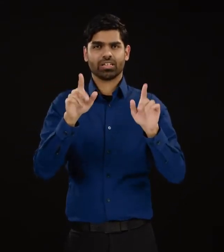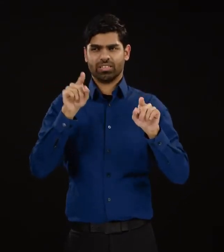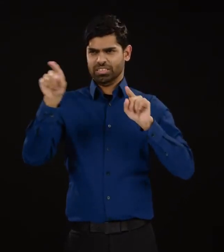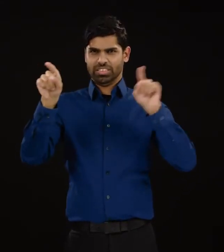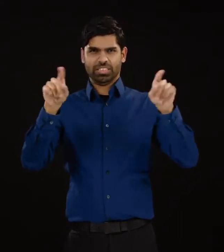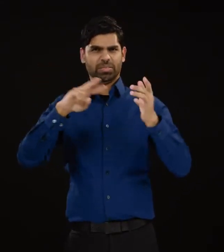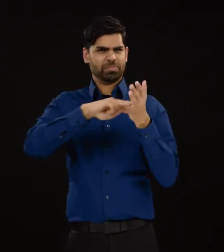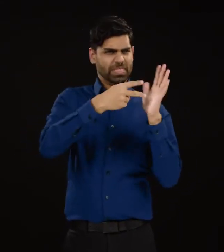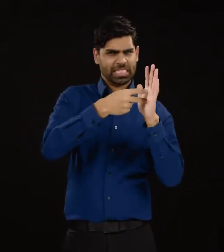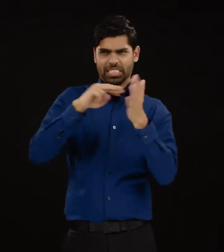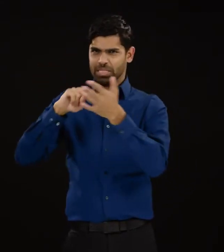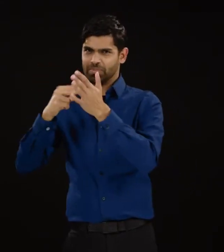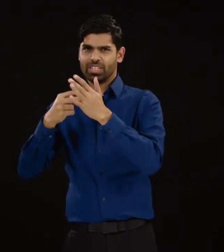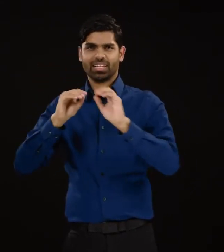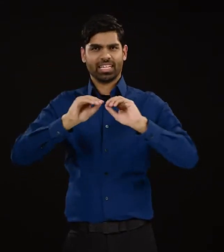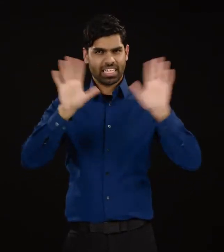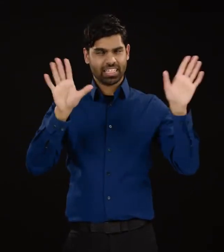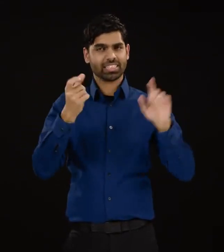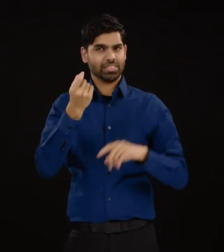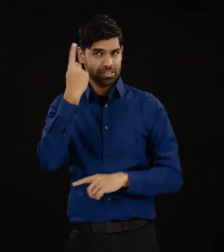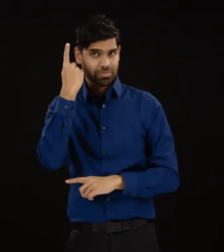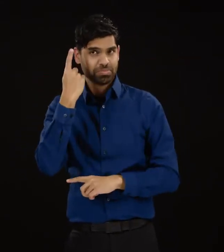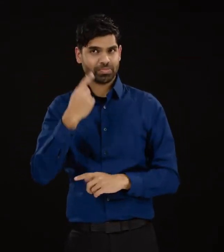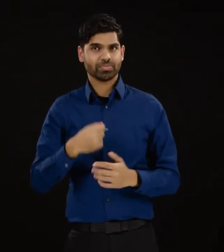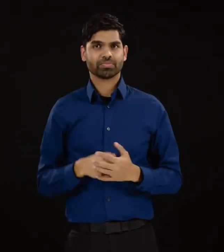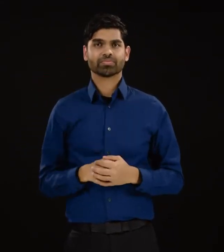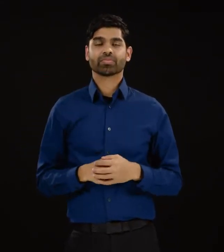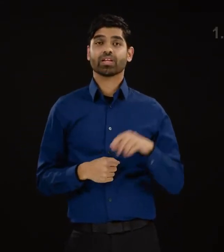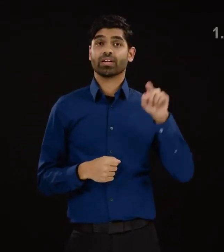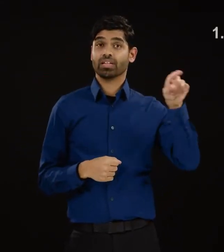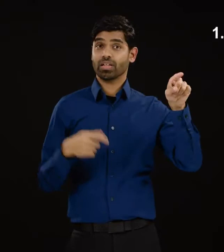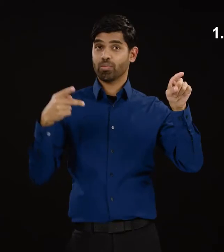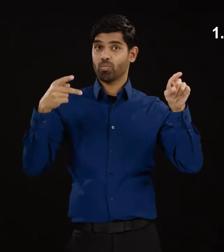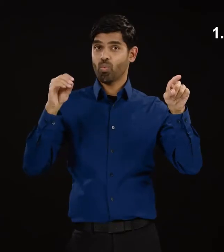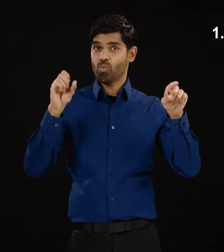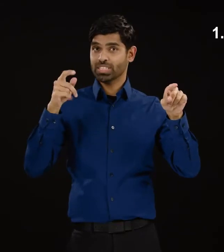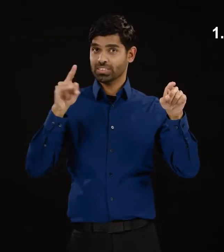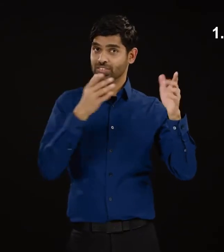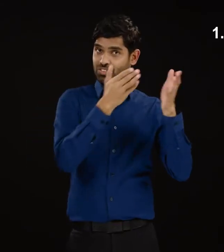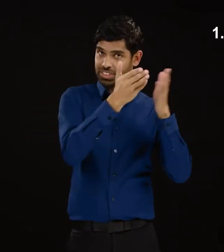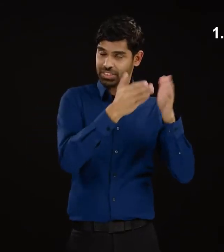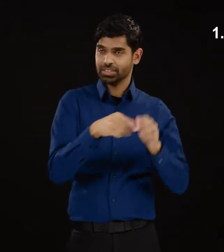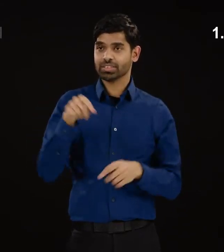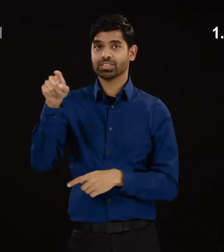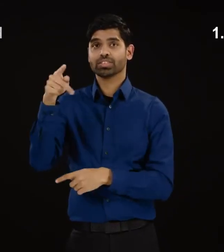that identifies monthly recurring charges, as well as any additional non-recurring charge